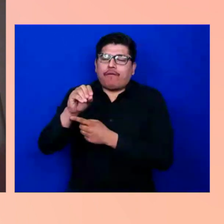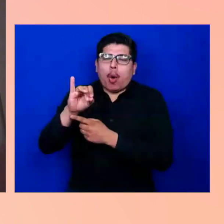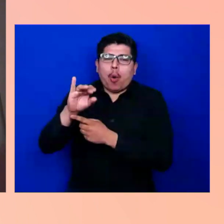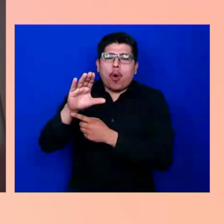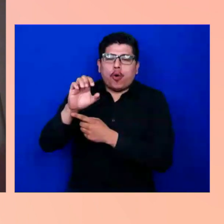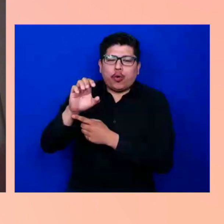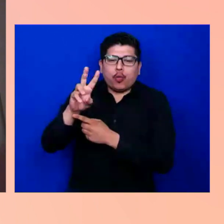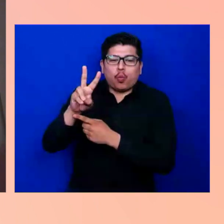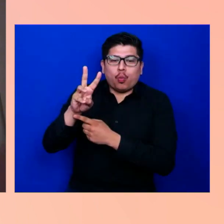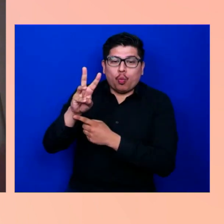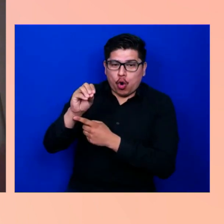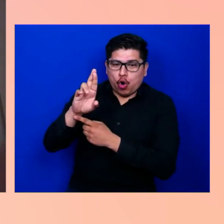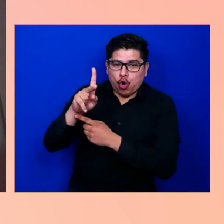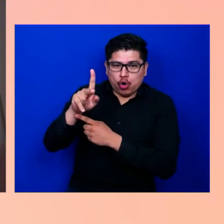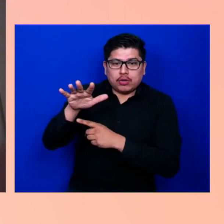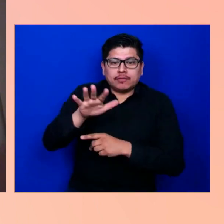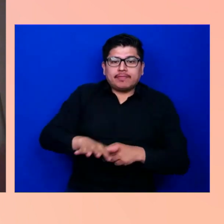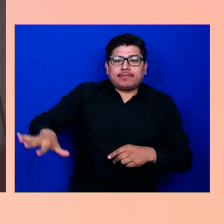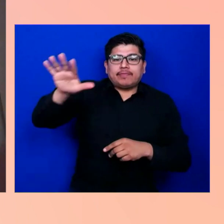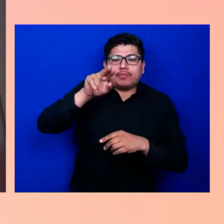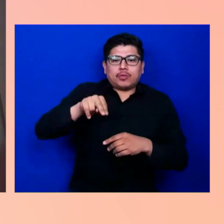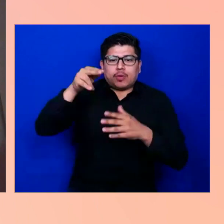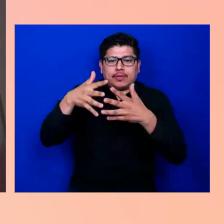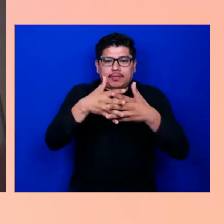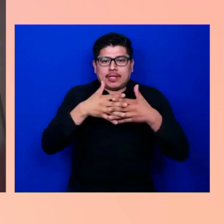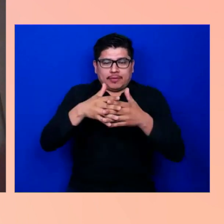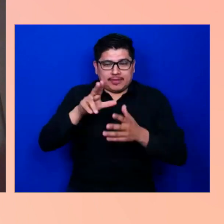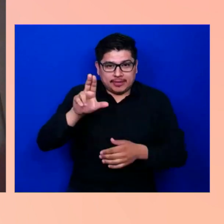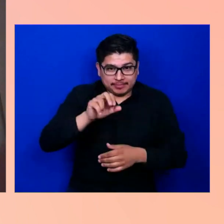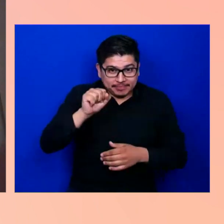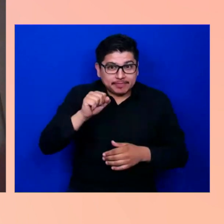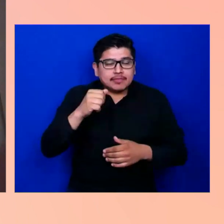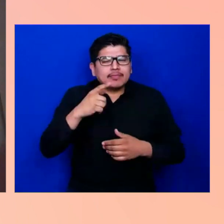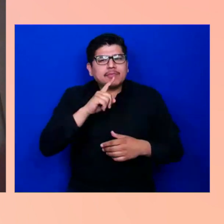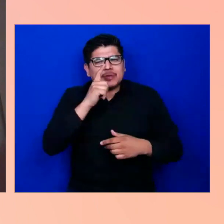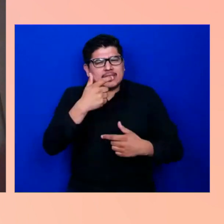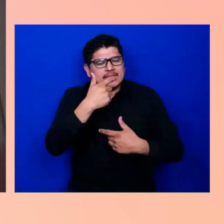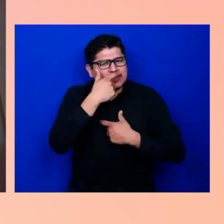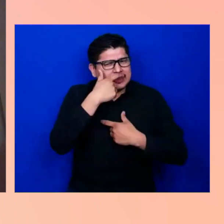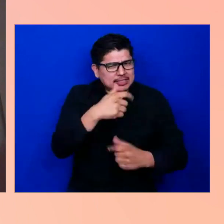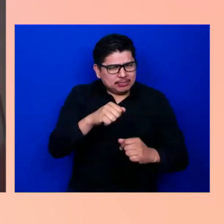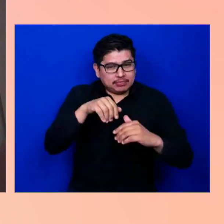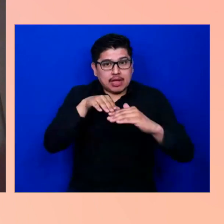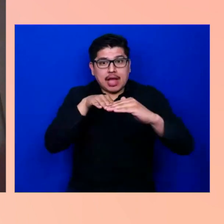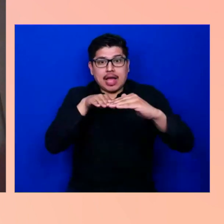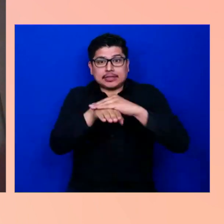I've always been interested in accessibility. Probably the reason was my father.